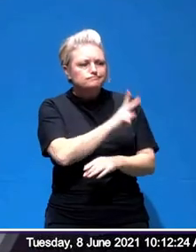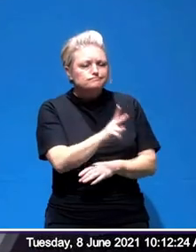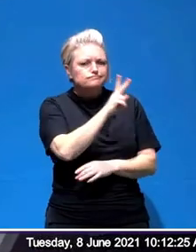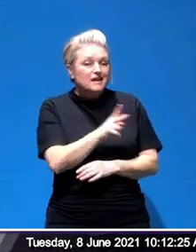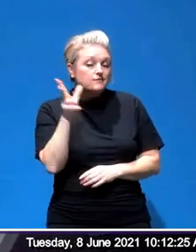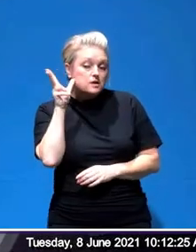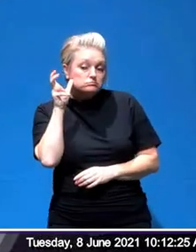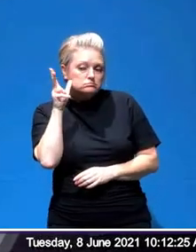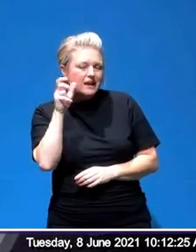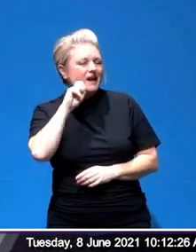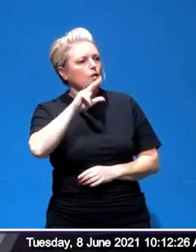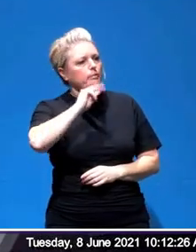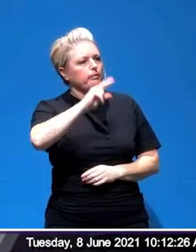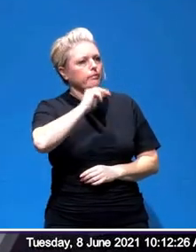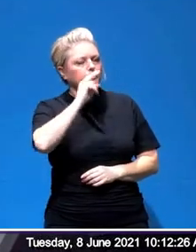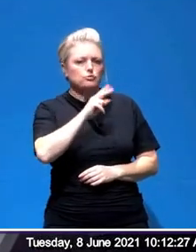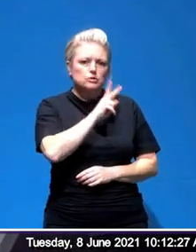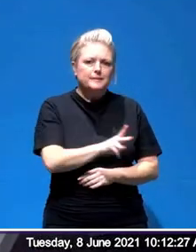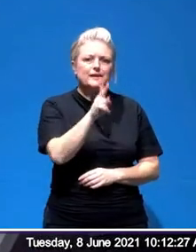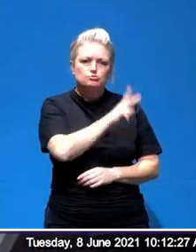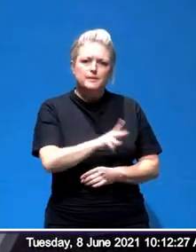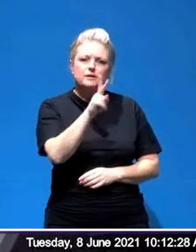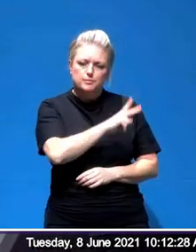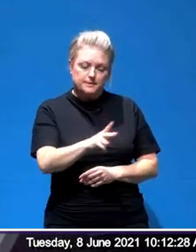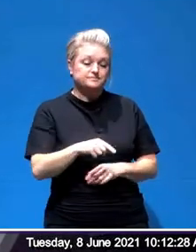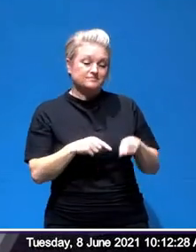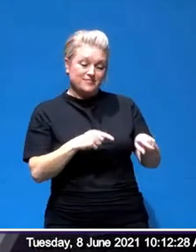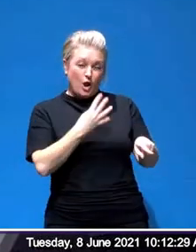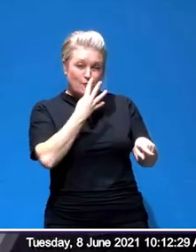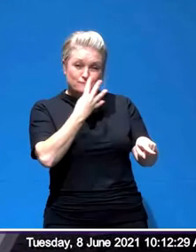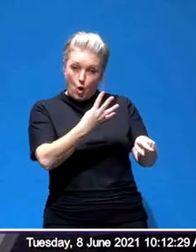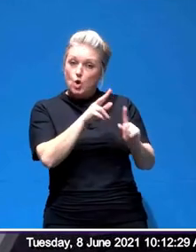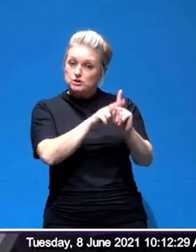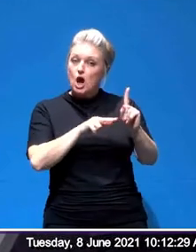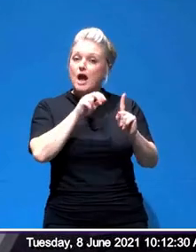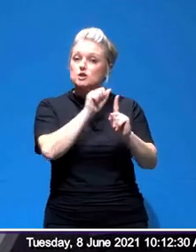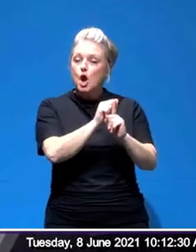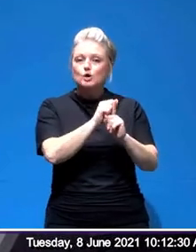When Daniel was four years old, he was diagnosed with severe intellectual disability and epilepsy.